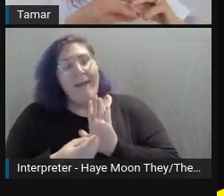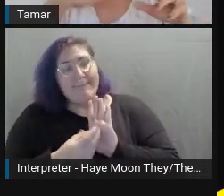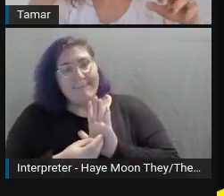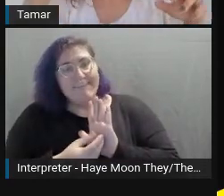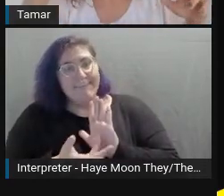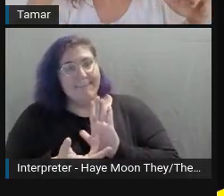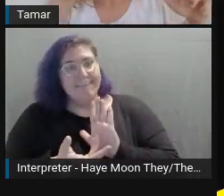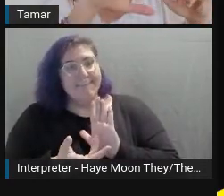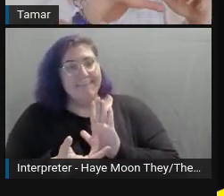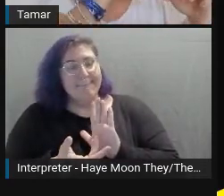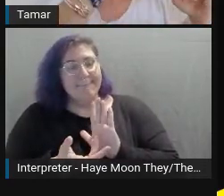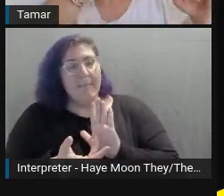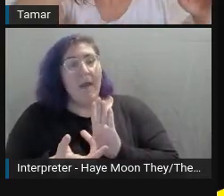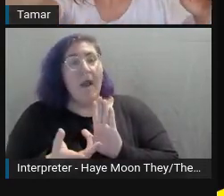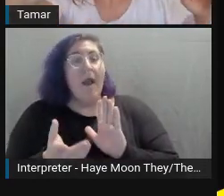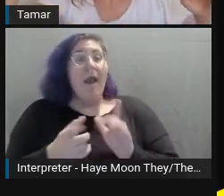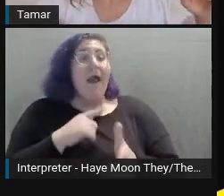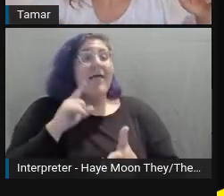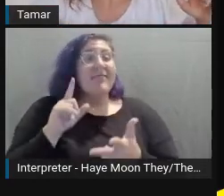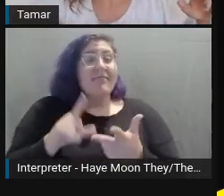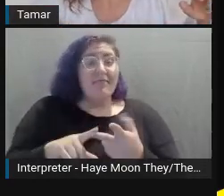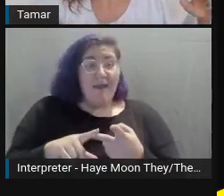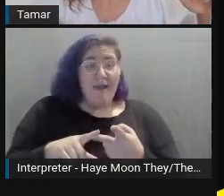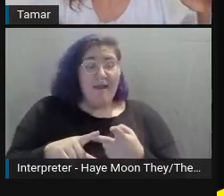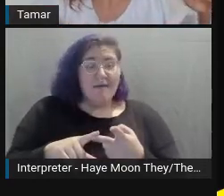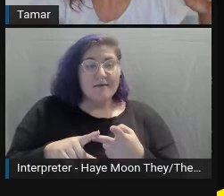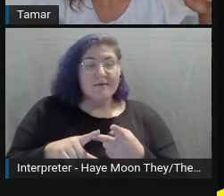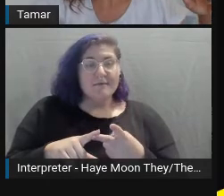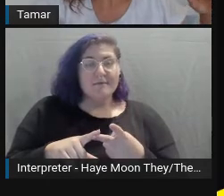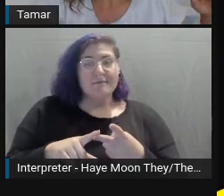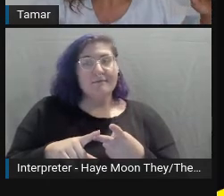and then what we see as kind of the stepbrother of accessibility.